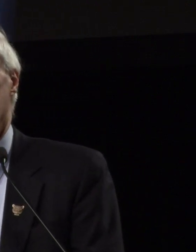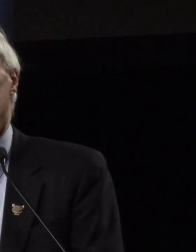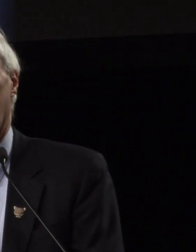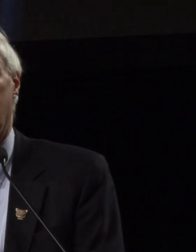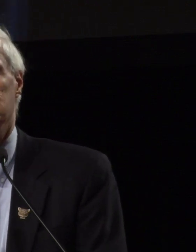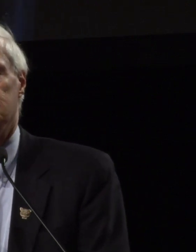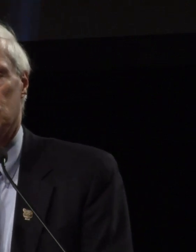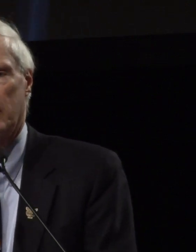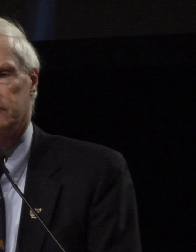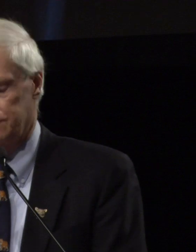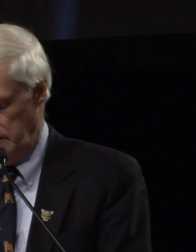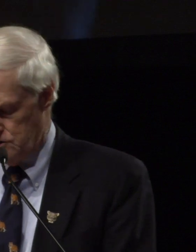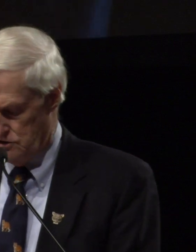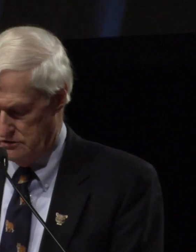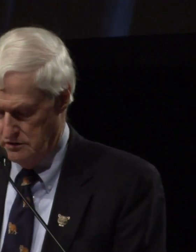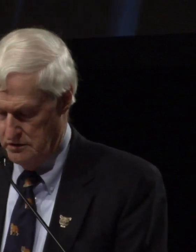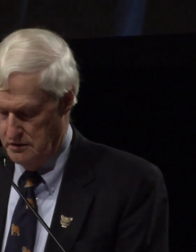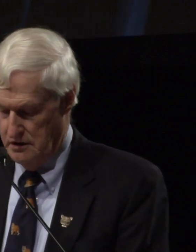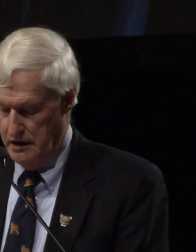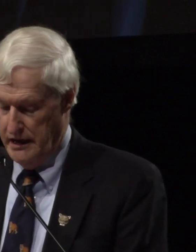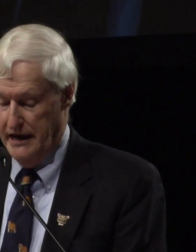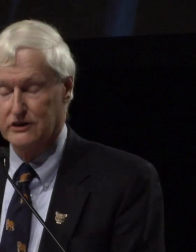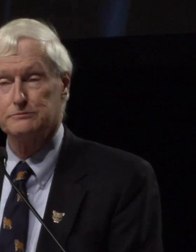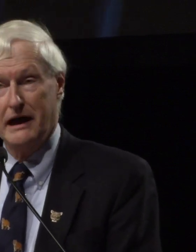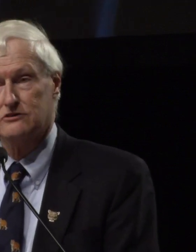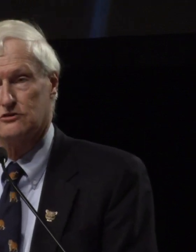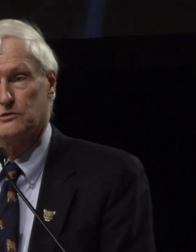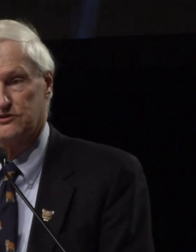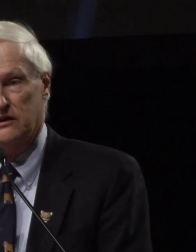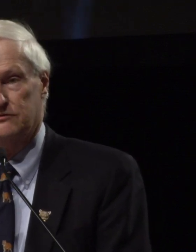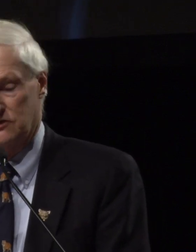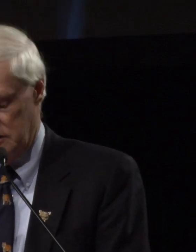TIMES THE RATE OF INFLATION AND EXPECT TO RECEIVE SIGNIFICANT